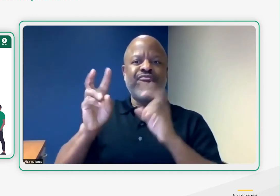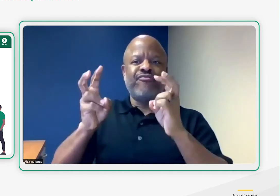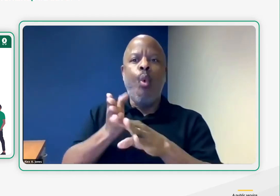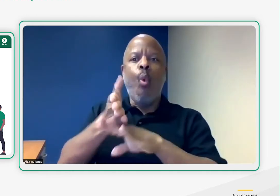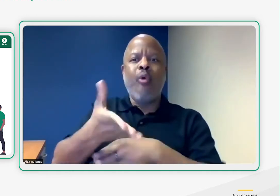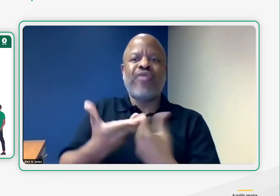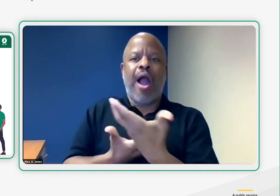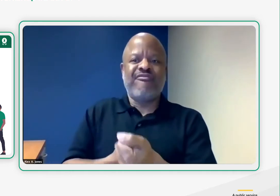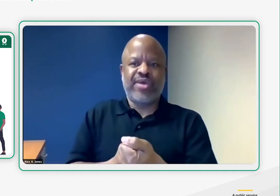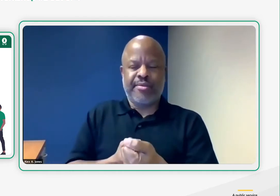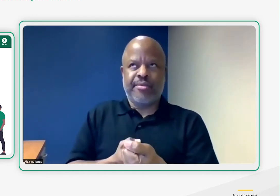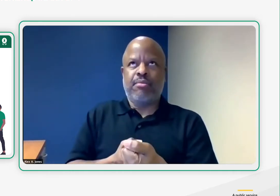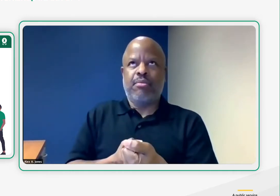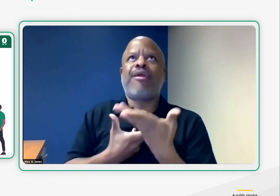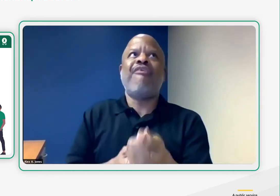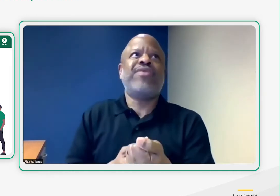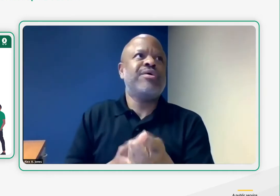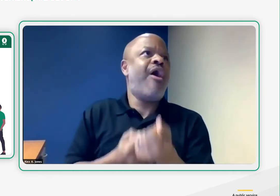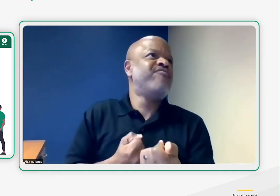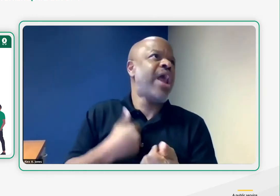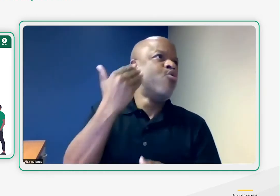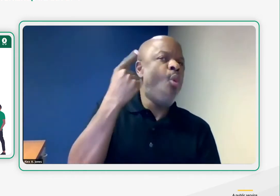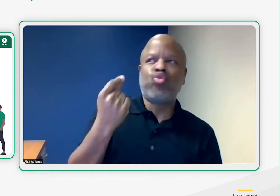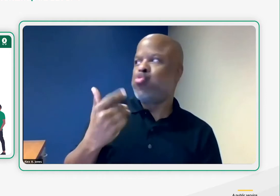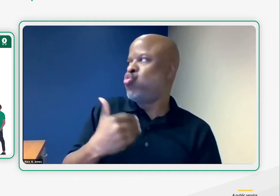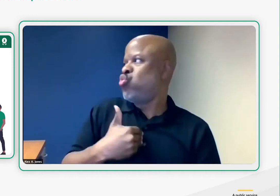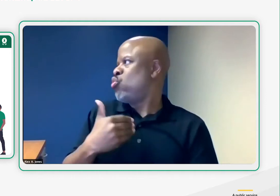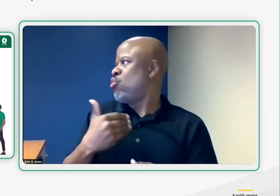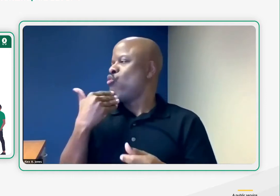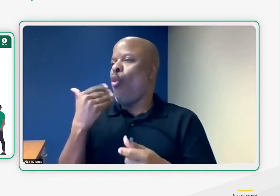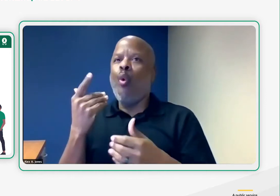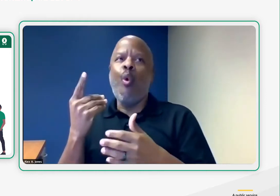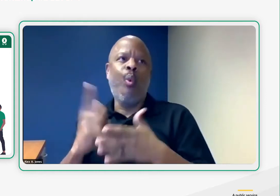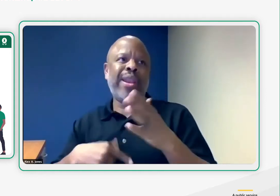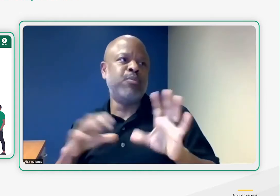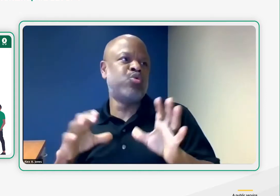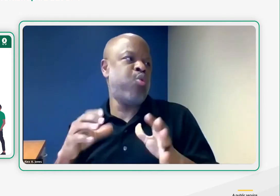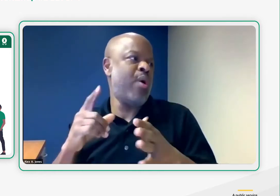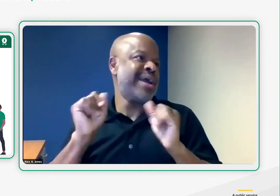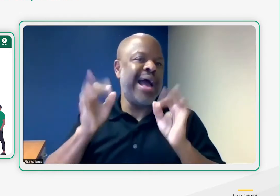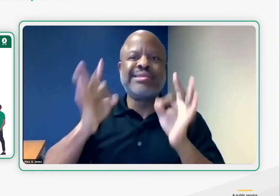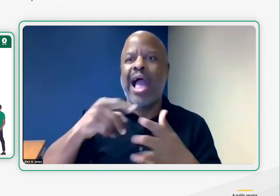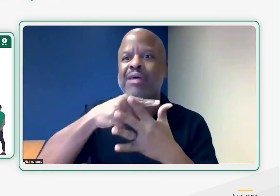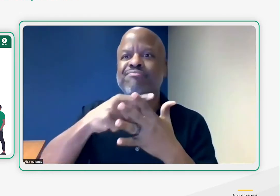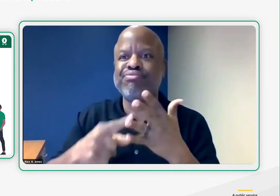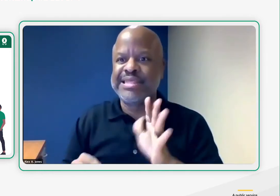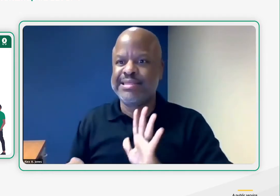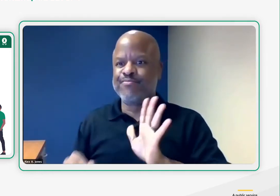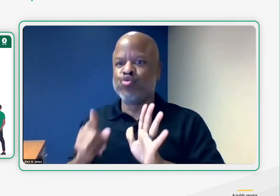We want you to avoid the dangers of feeling overconfident with your finances or having uncertainties about them.